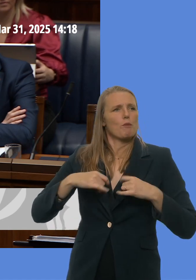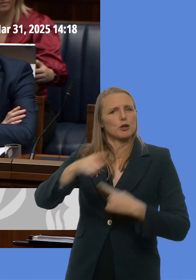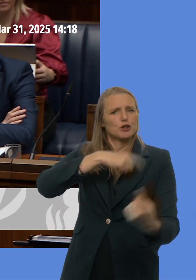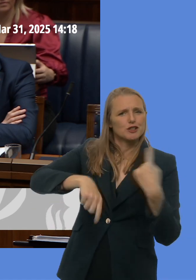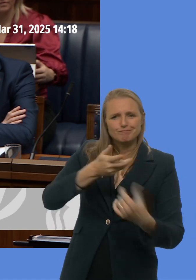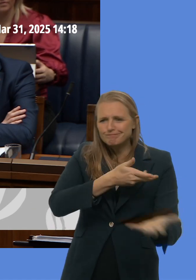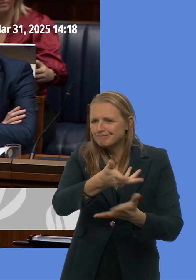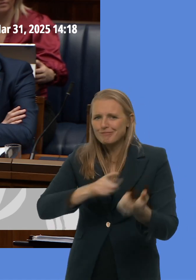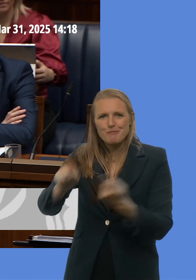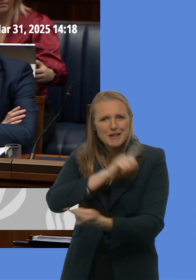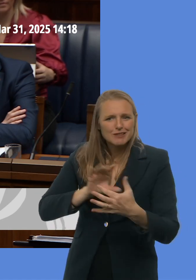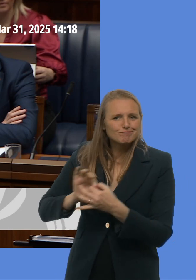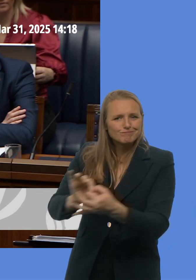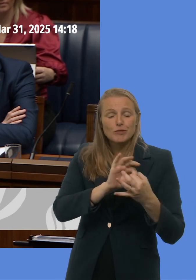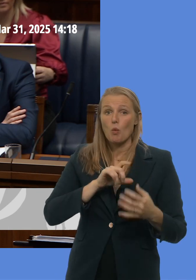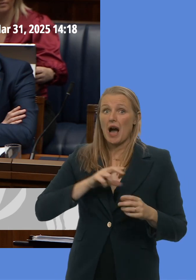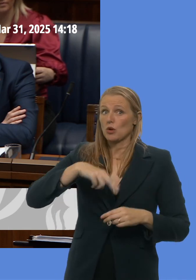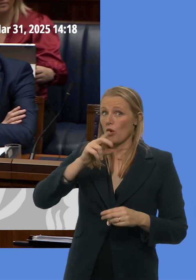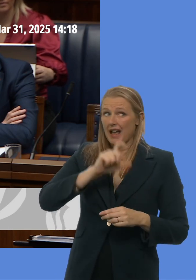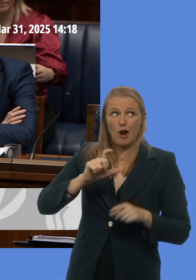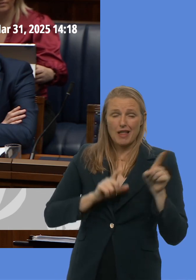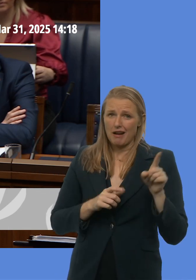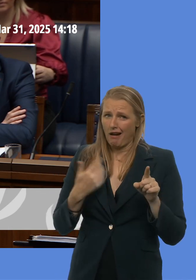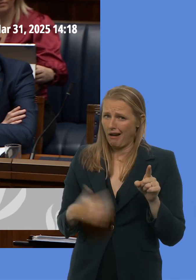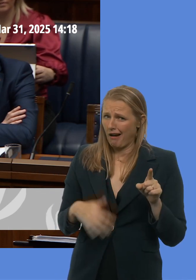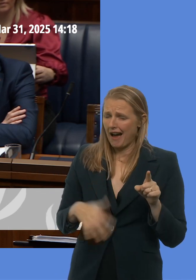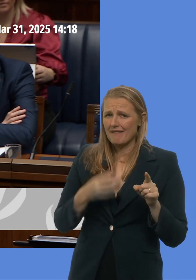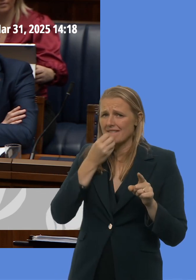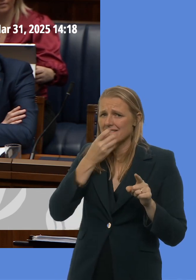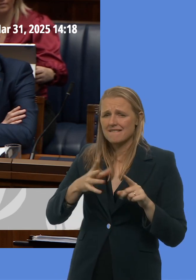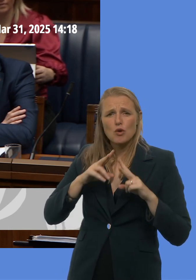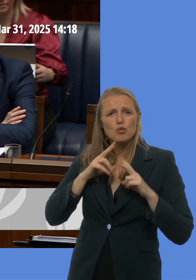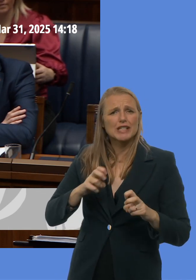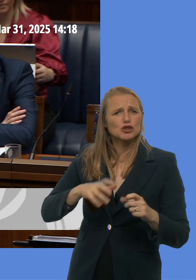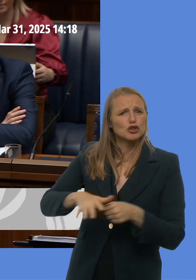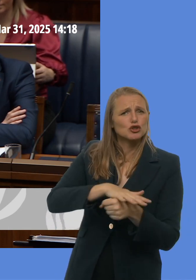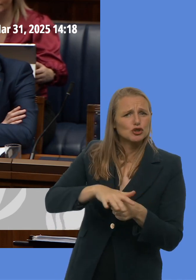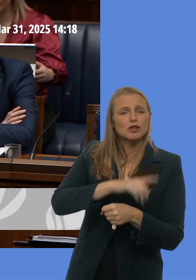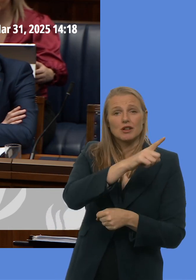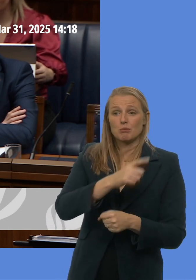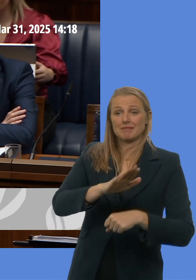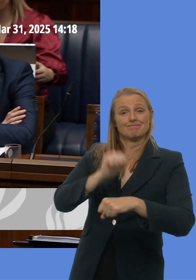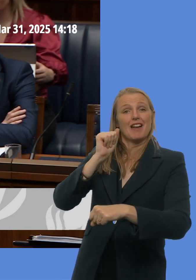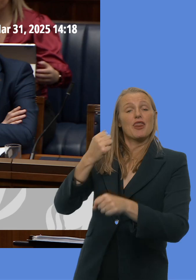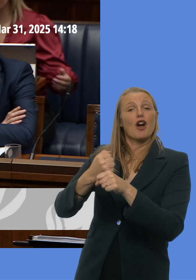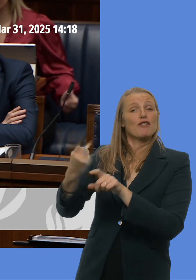have with North Carolina's highly successful research triangle. As part of that mission, we invited the Governor to make a return visit to Northern